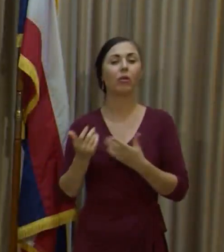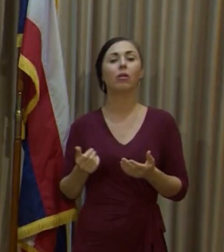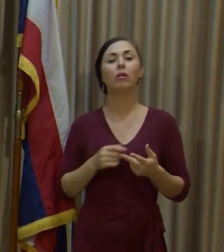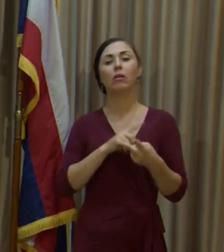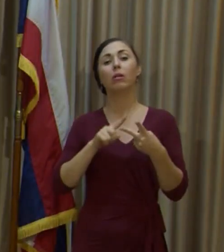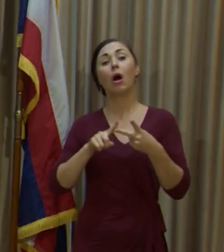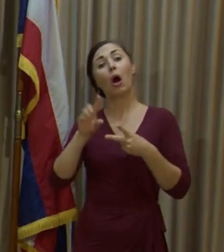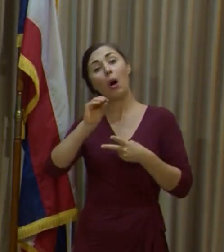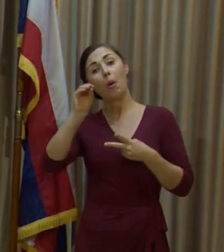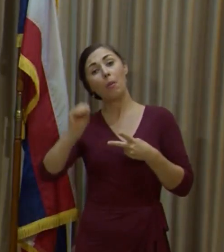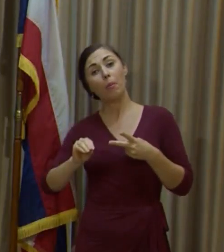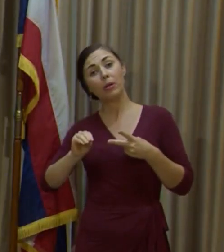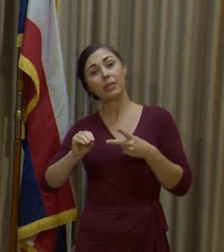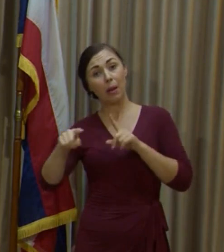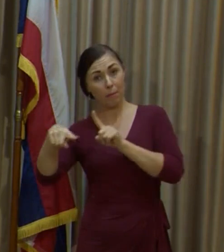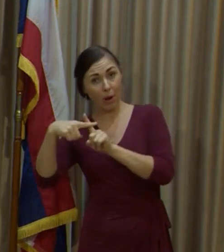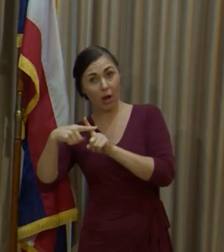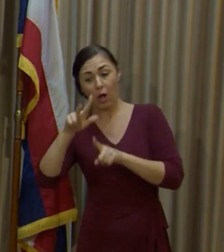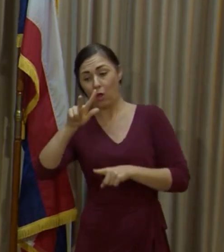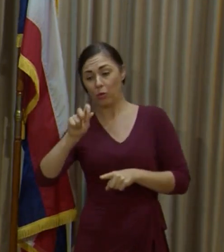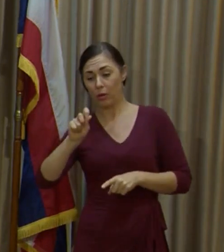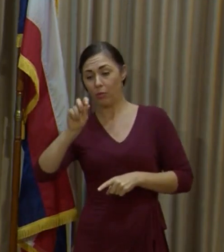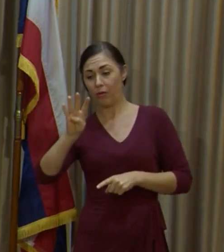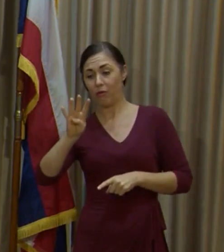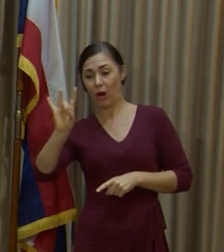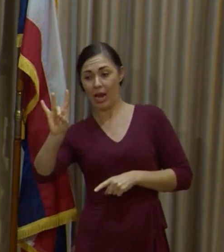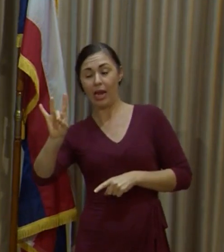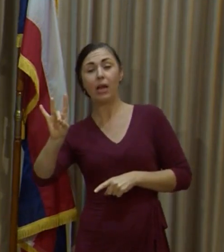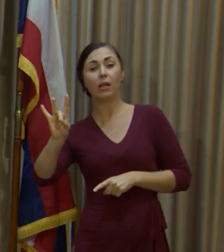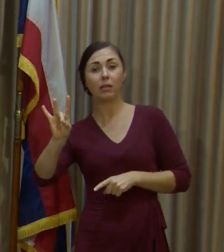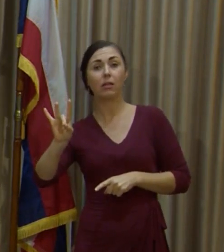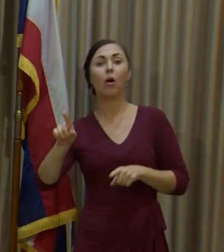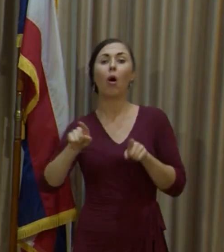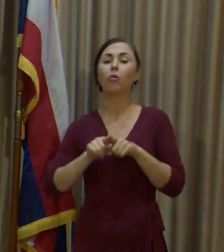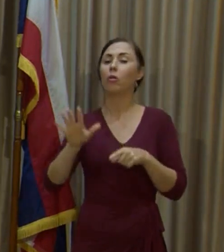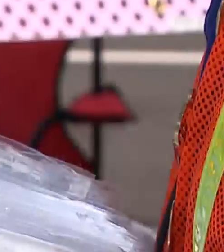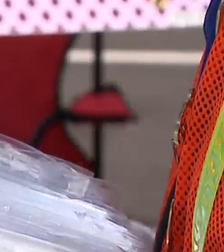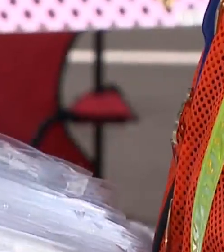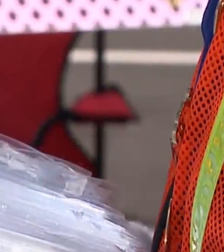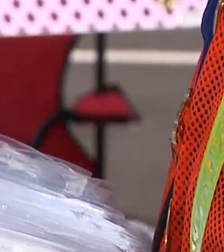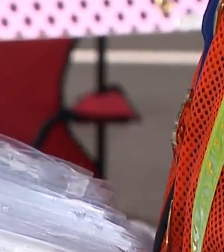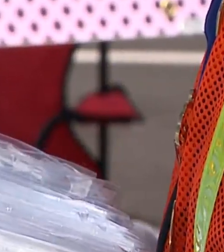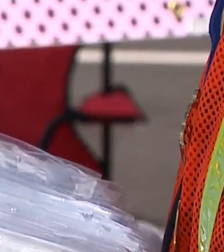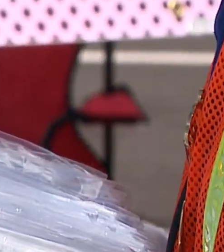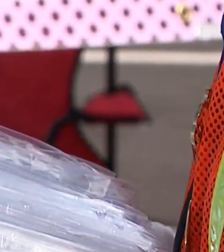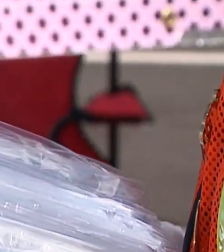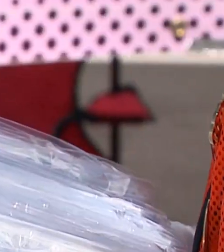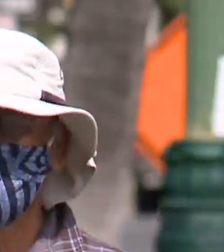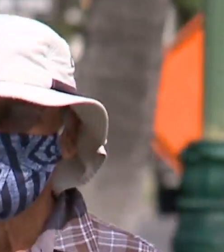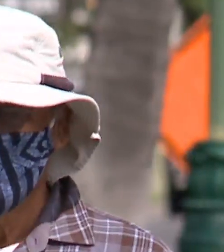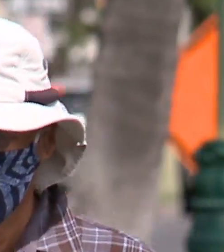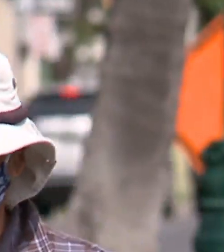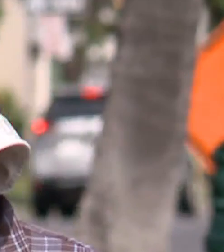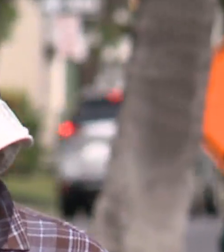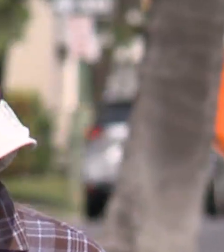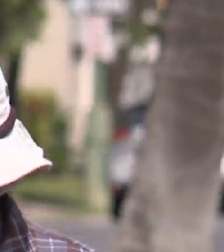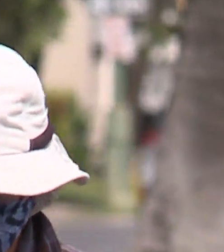JUSTIN: HEALTH OFFICIALS CONTINUE TO URGE EVERYONE TO WEAR A MASK, SOCIALLY DISTANCE